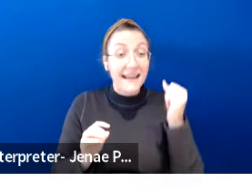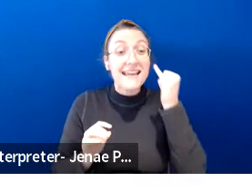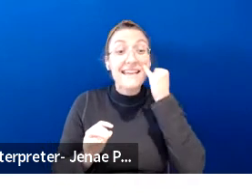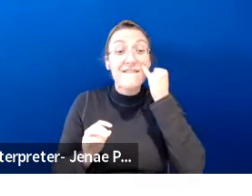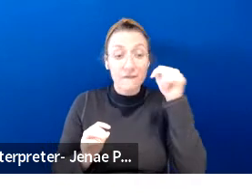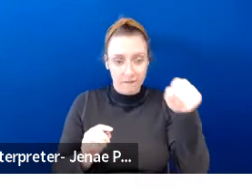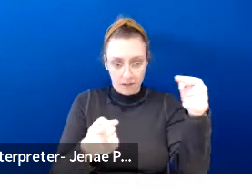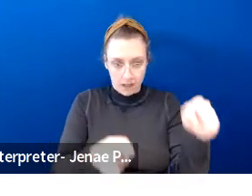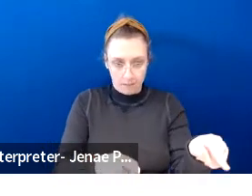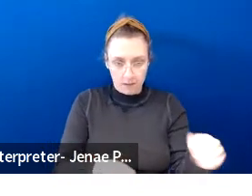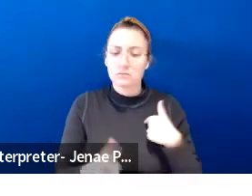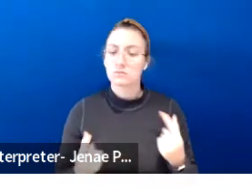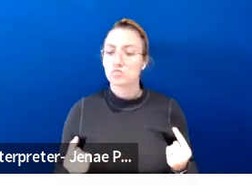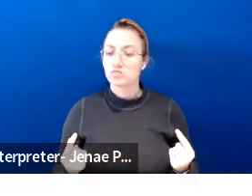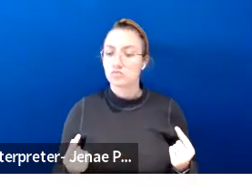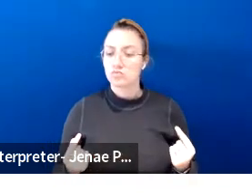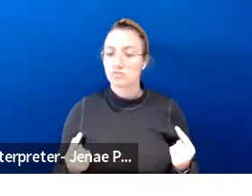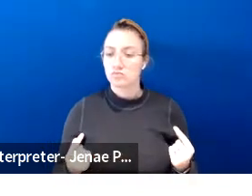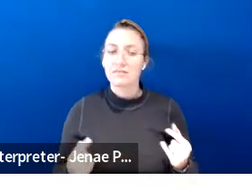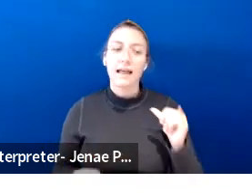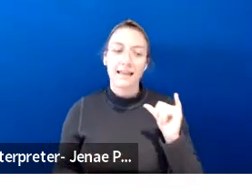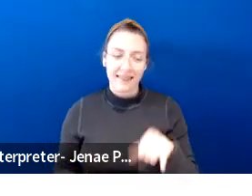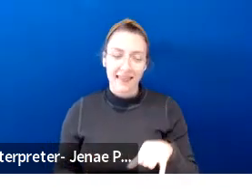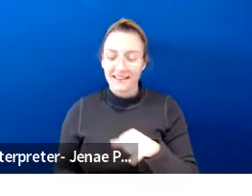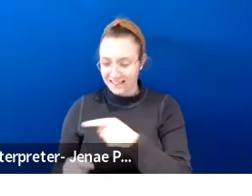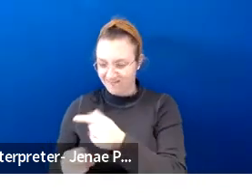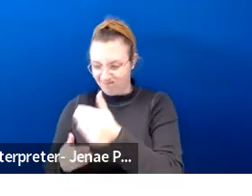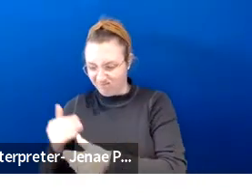And that speaks to the way power, but I have to have that sort of willpower,